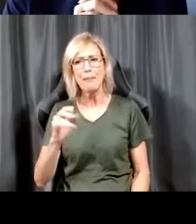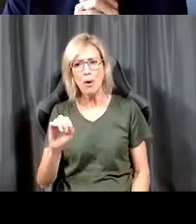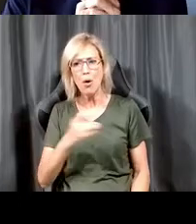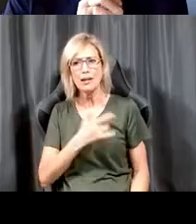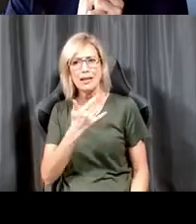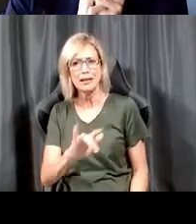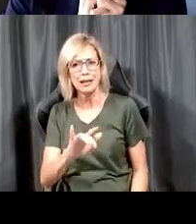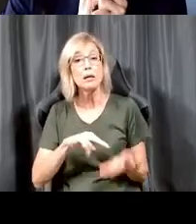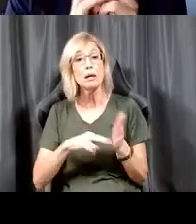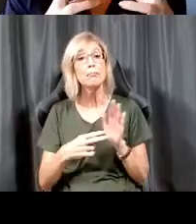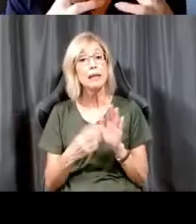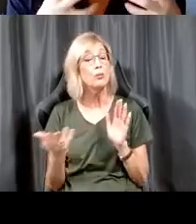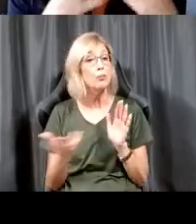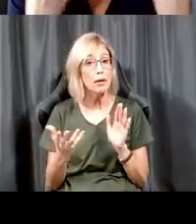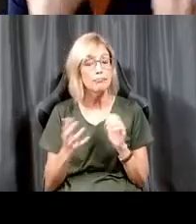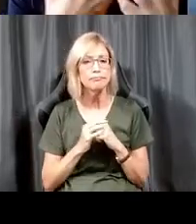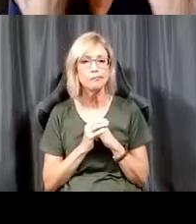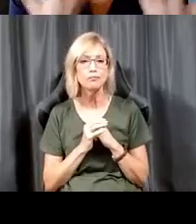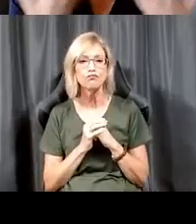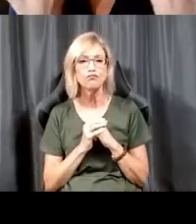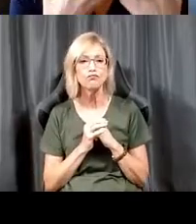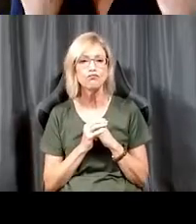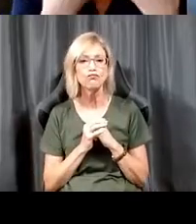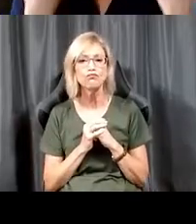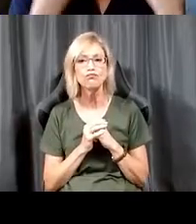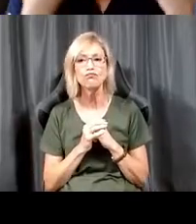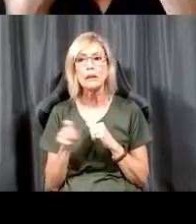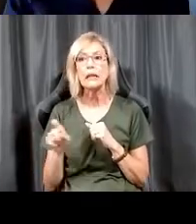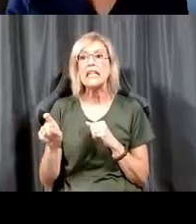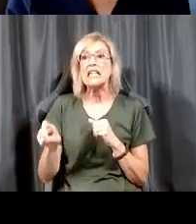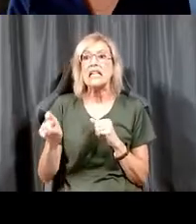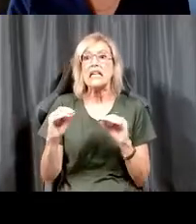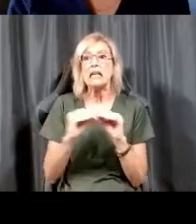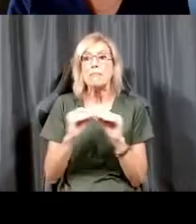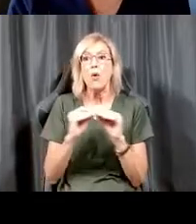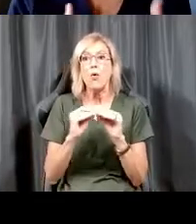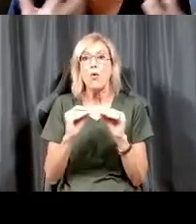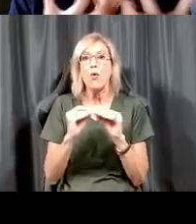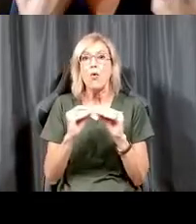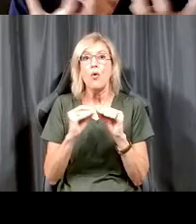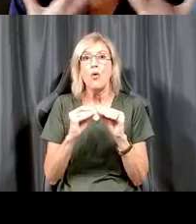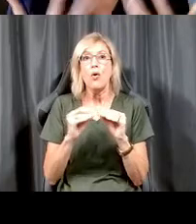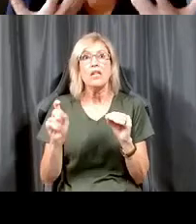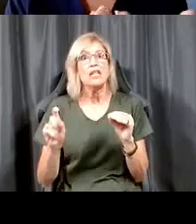meaning that they need more. Right? They need to get more